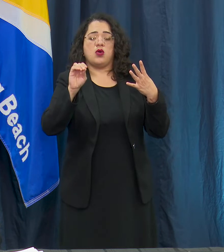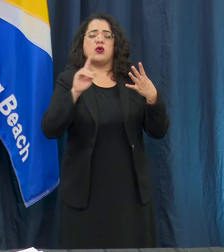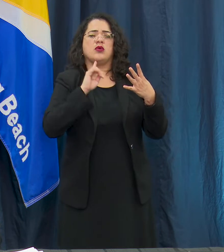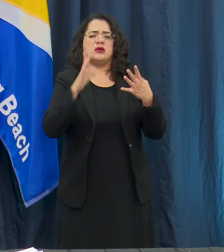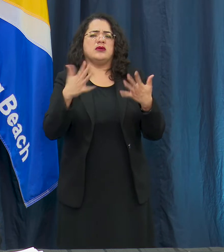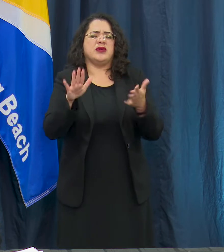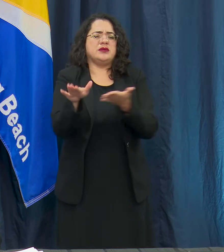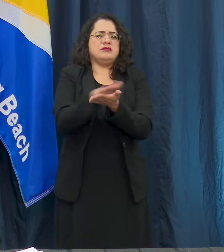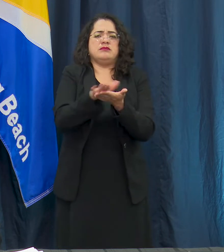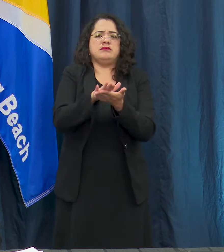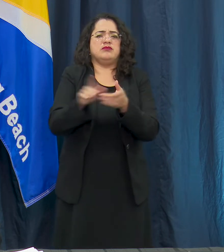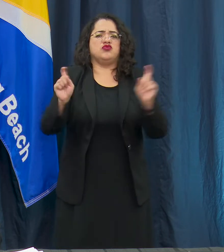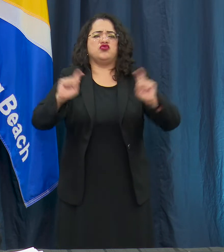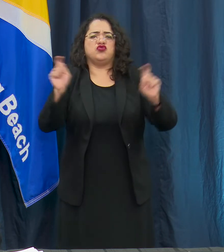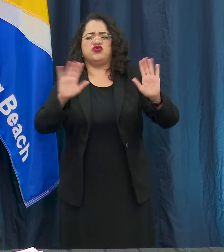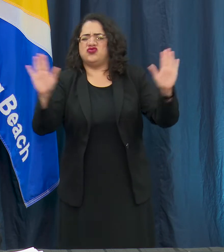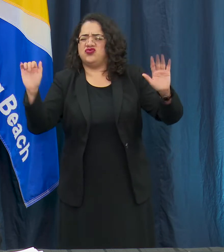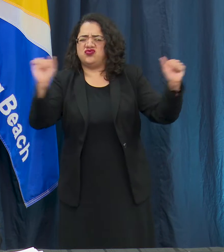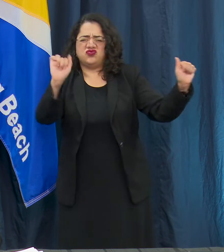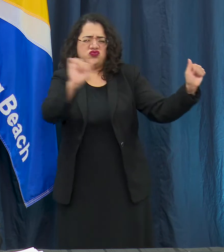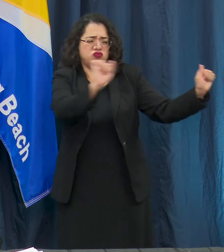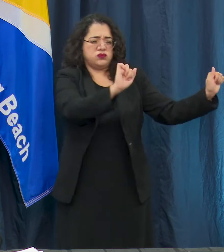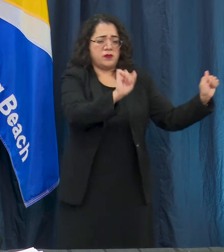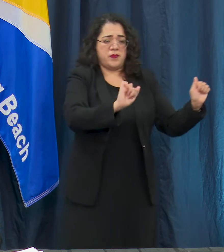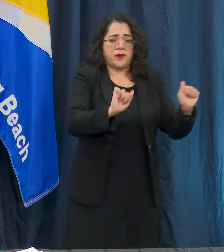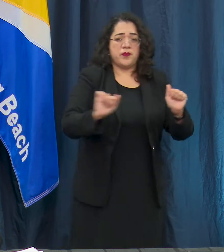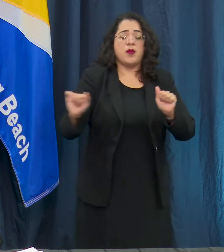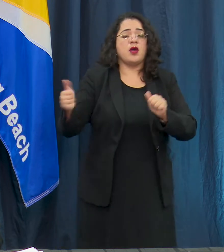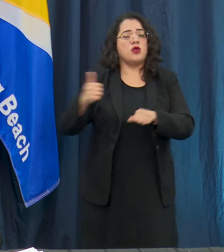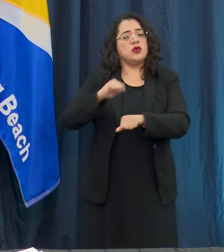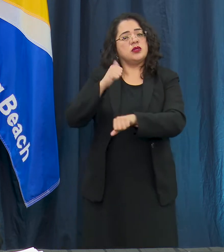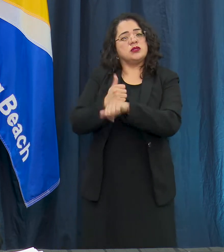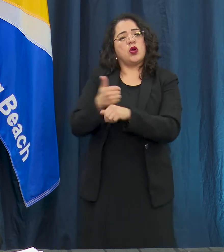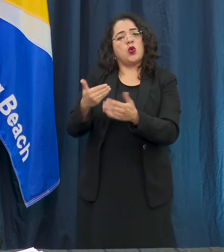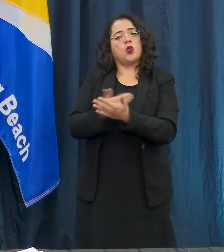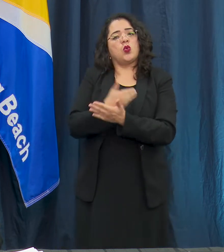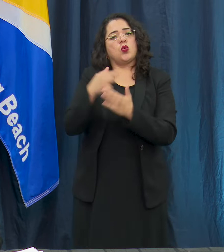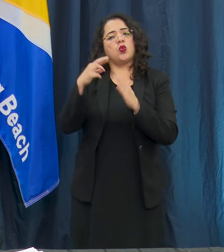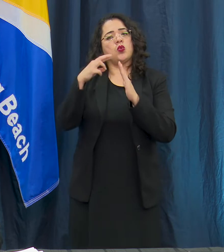going to be opening tomorrow with proper protocols in place and we just want to